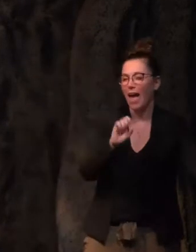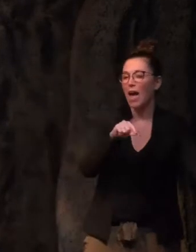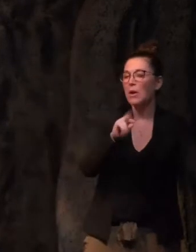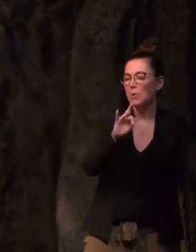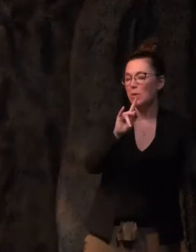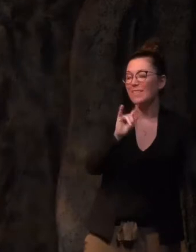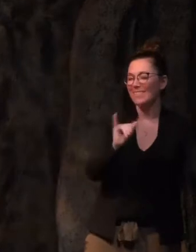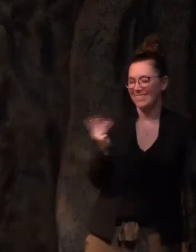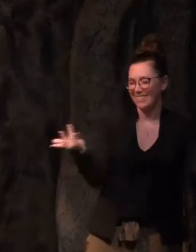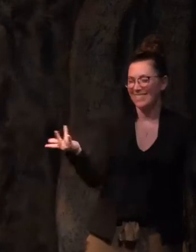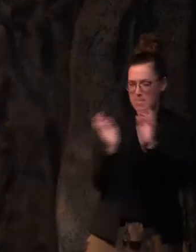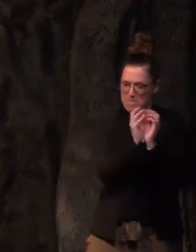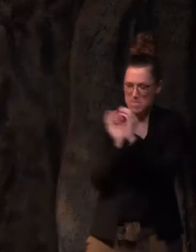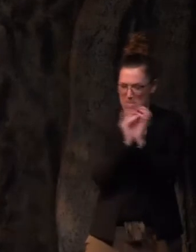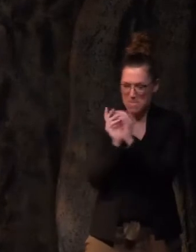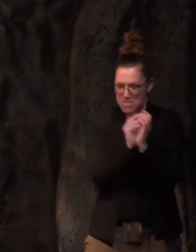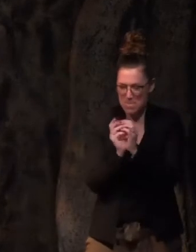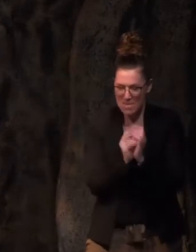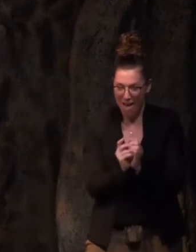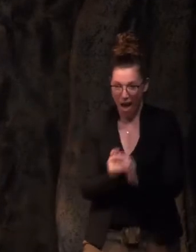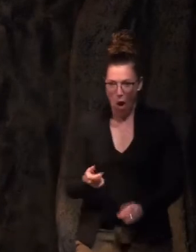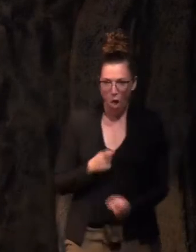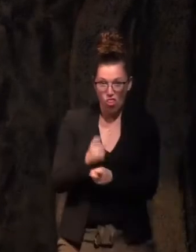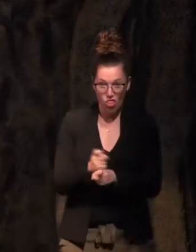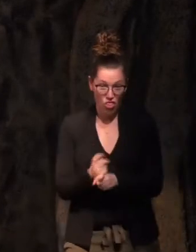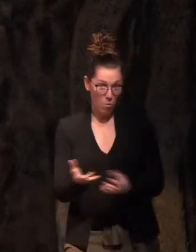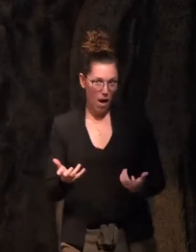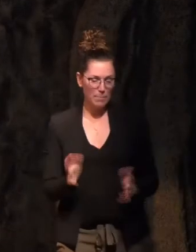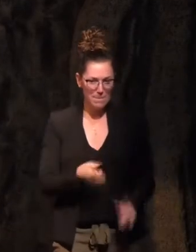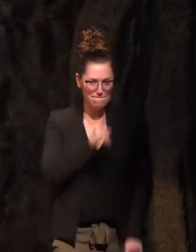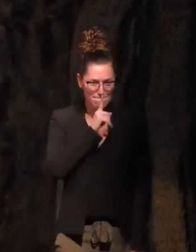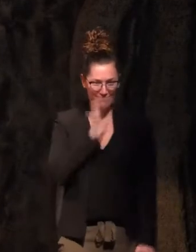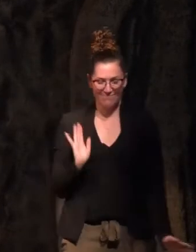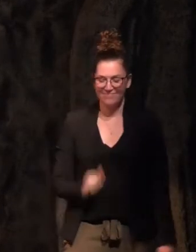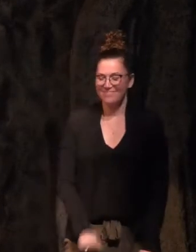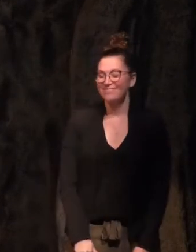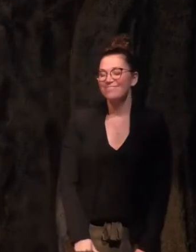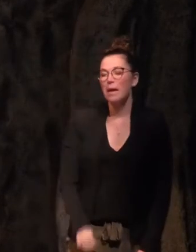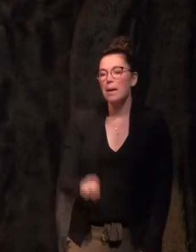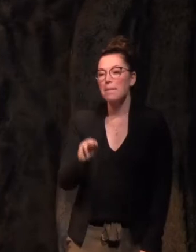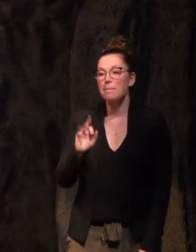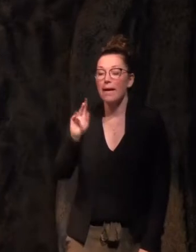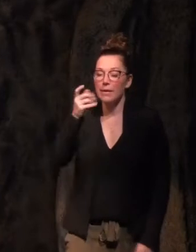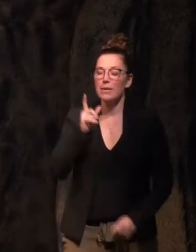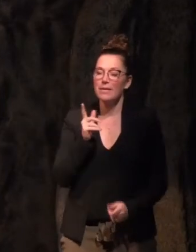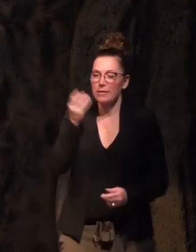My note here says riff if you want but I'm not going to. So yes, as Mike said I'm Marcus Youssef, I'm a playwright